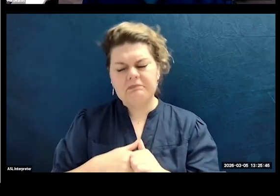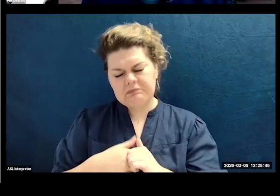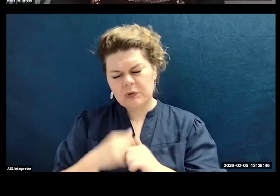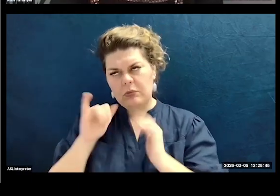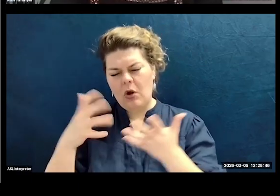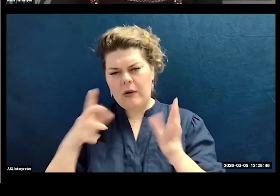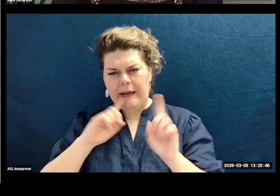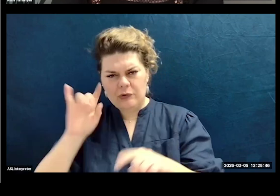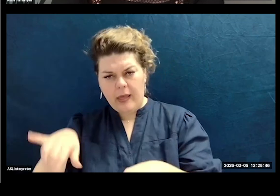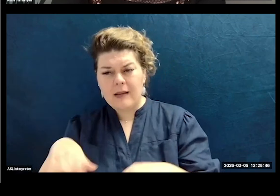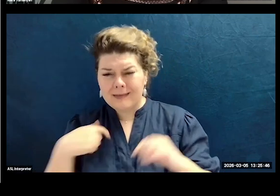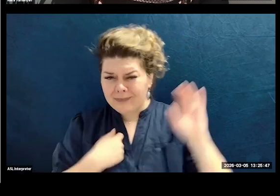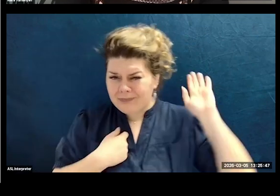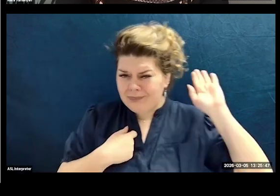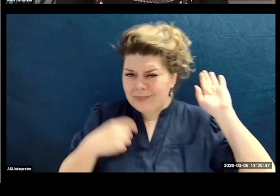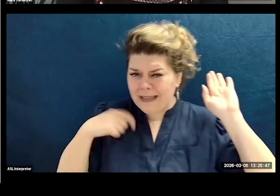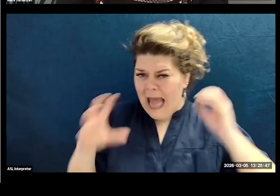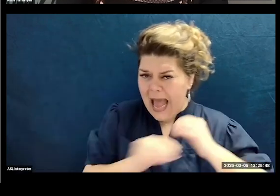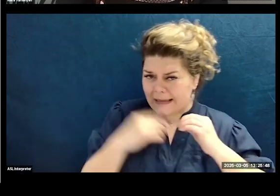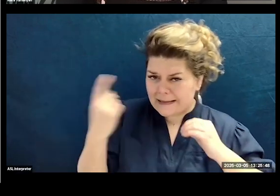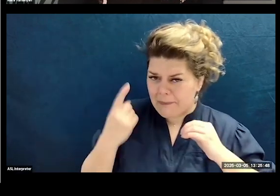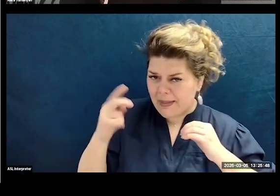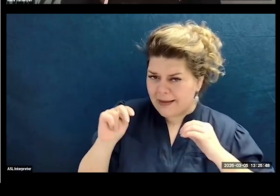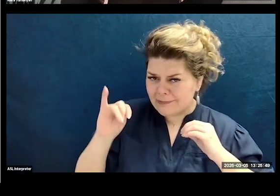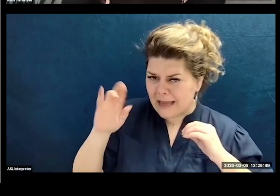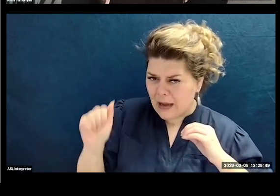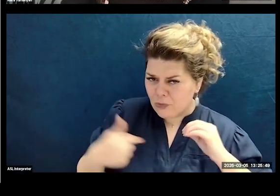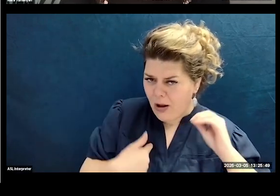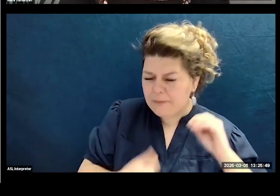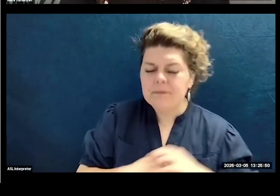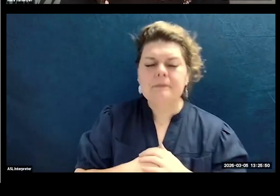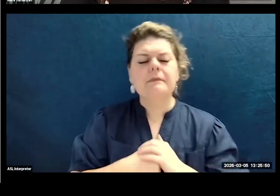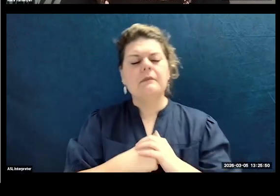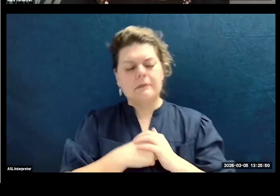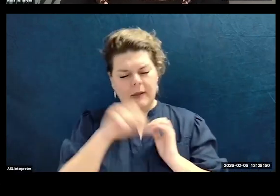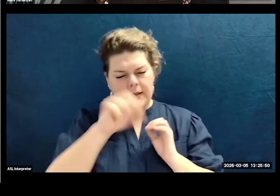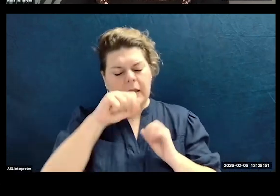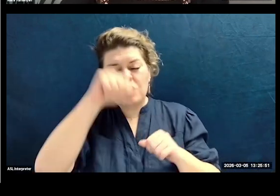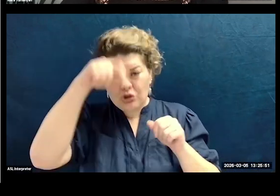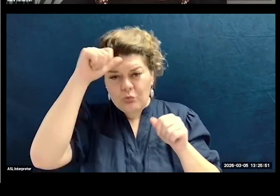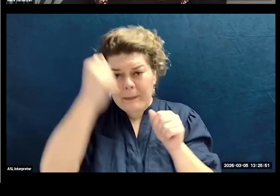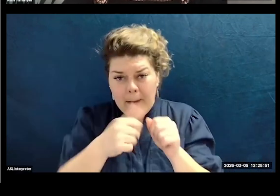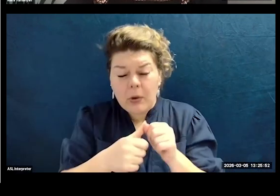Can I add something, Phil? - Please. Regarding alt text? Yes, you should keep in mind that whatever you add,